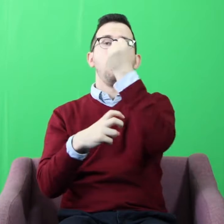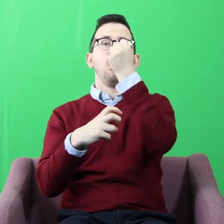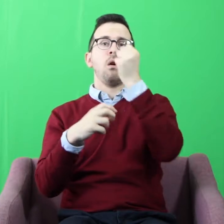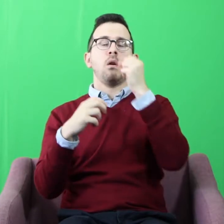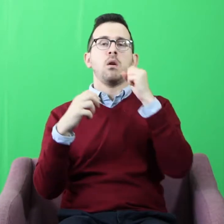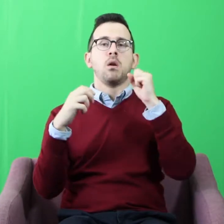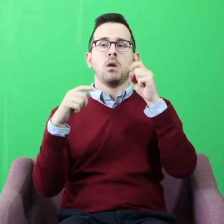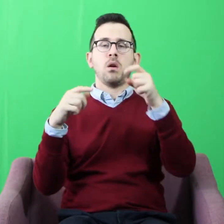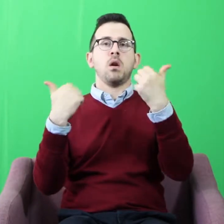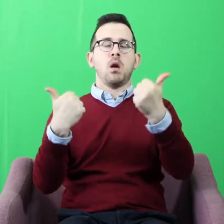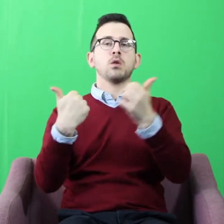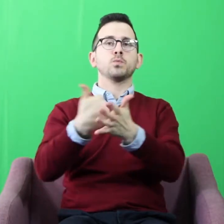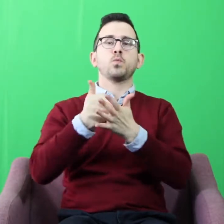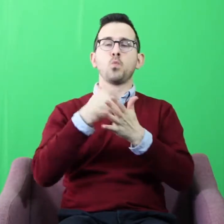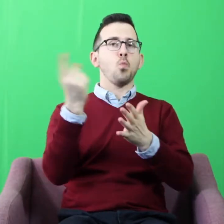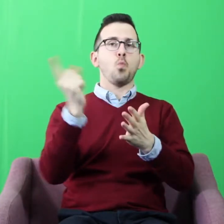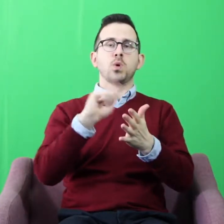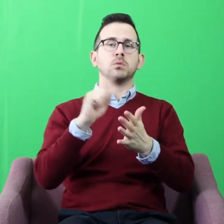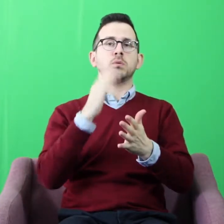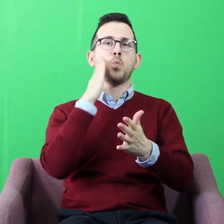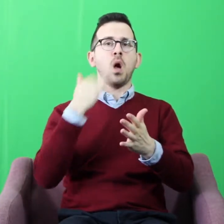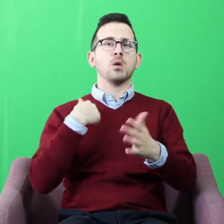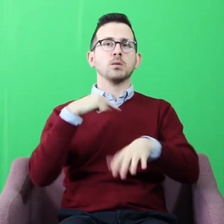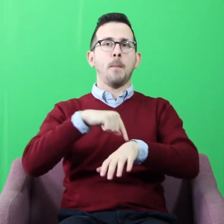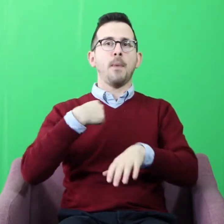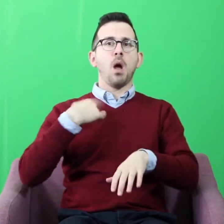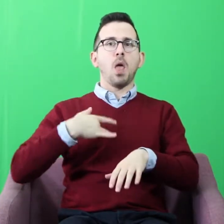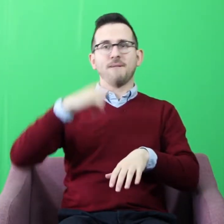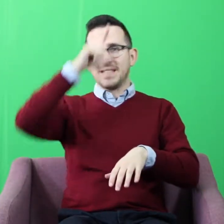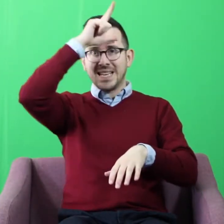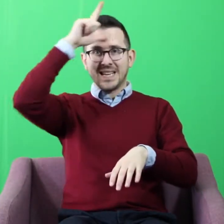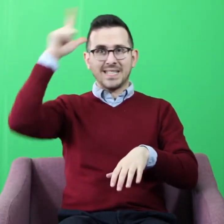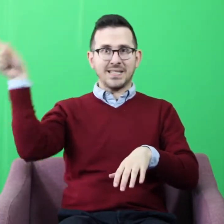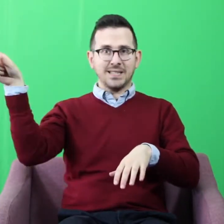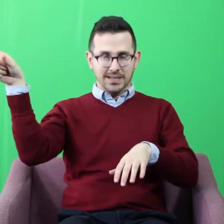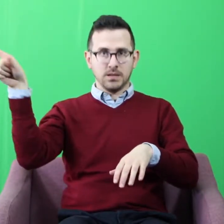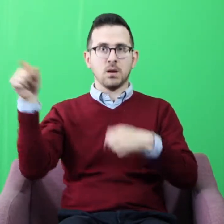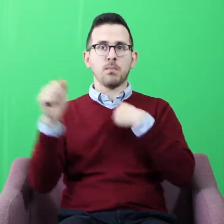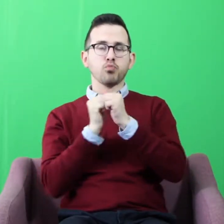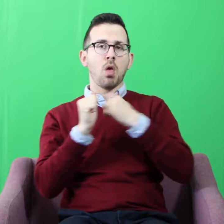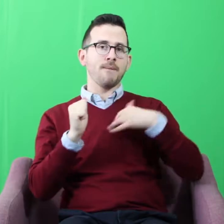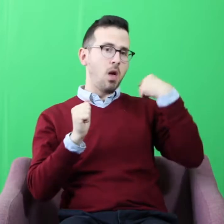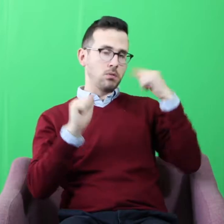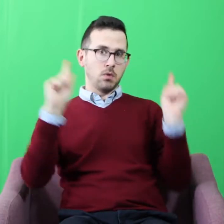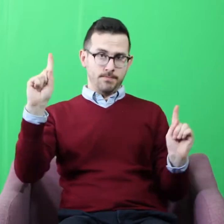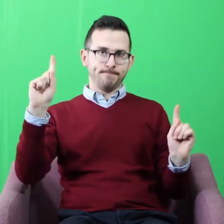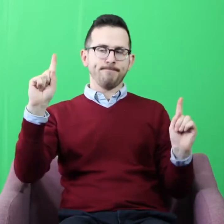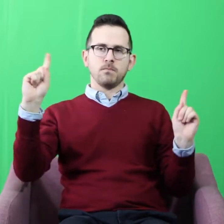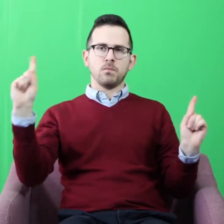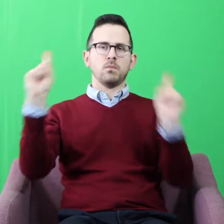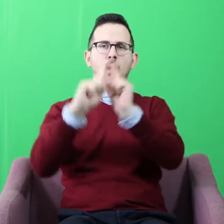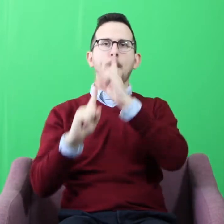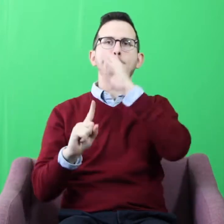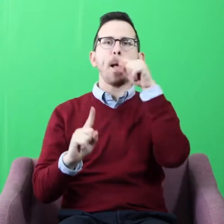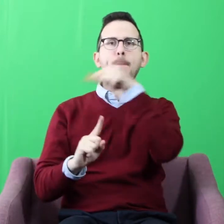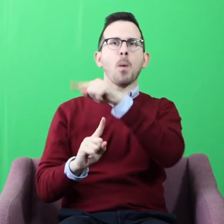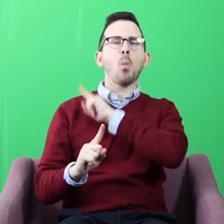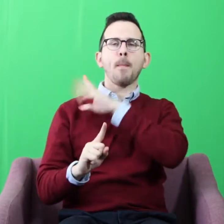at that time in my life I was living in Leeds and my brother was living in London. We both went to Birmingham